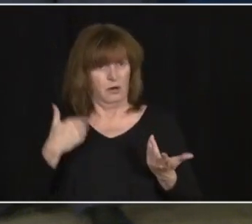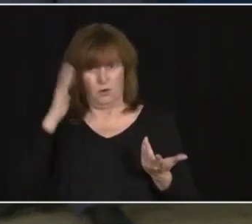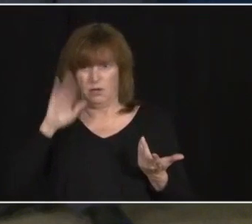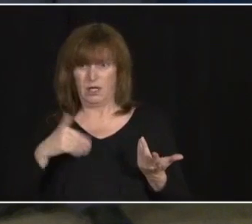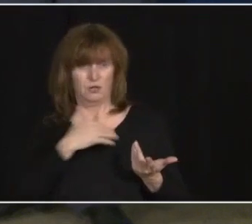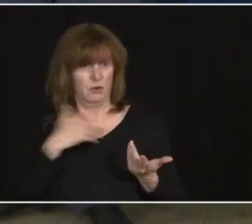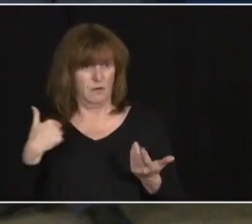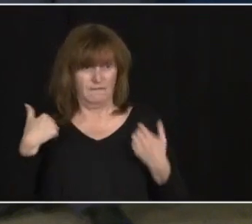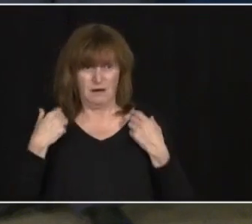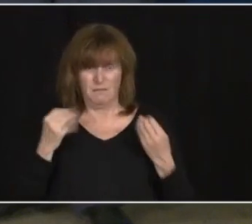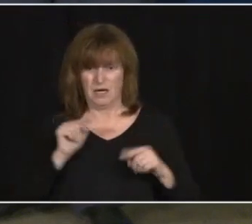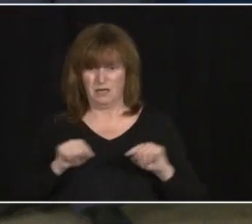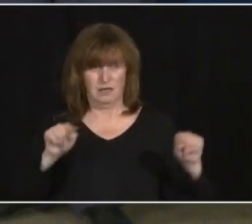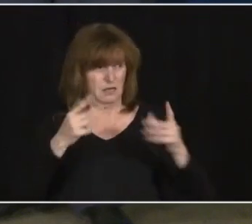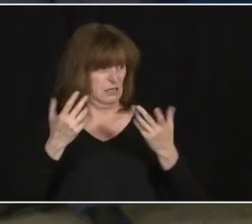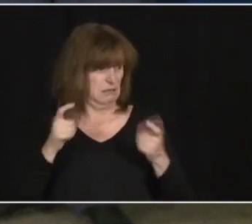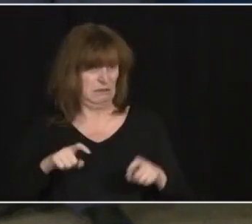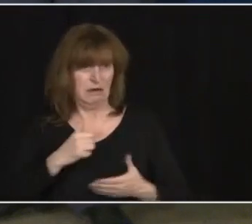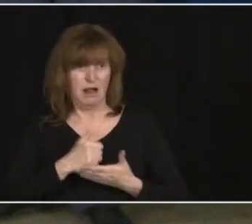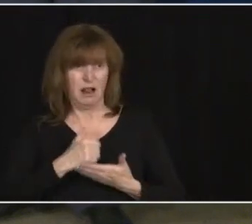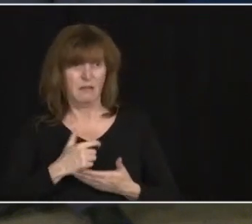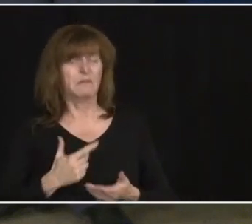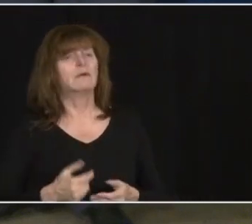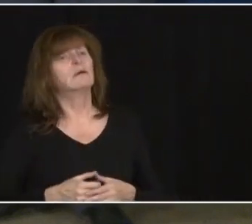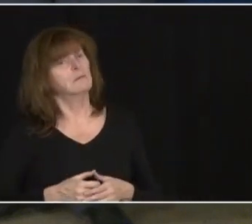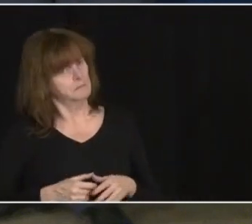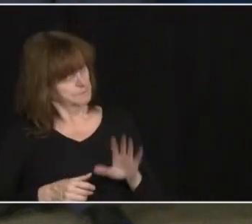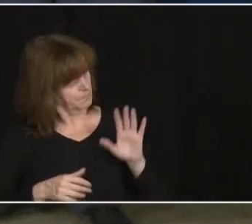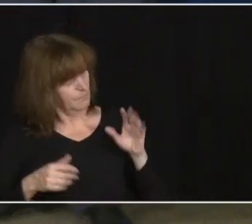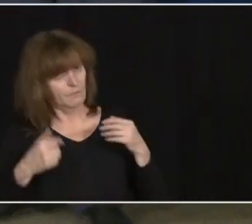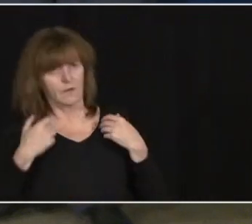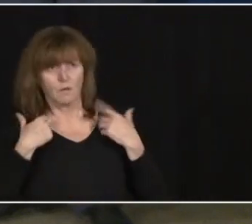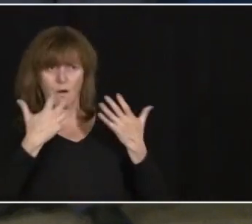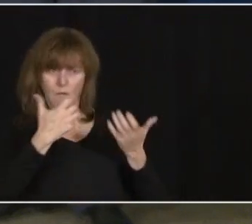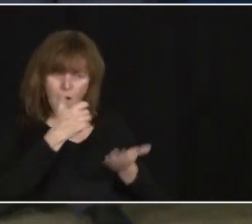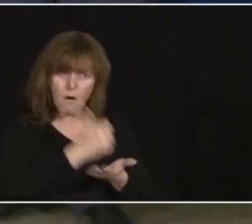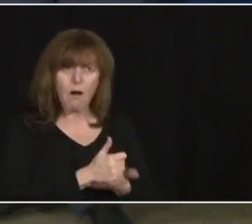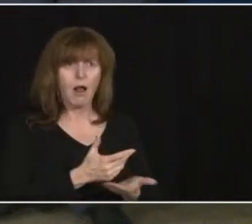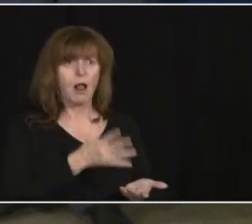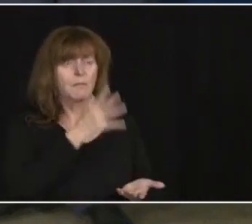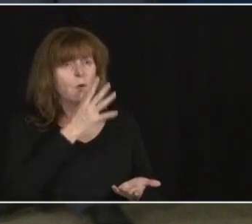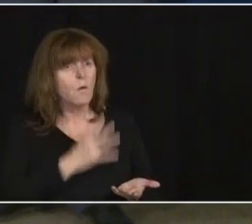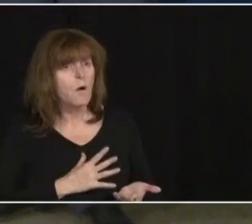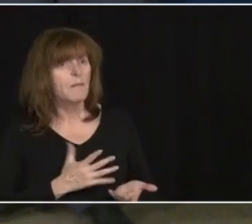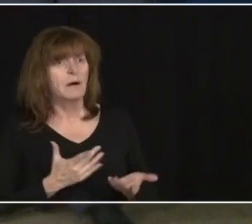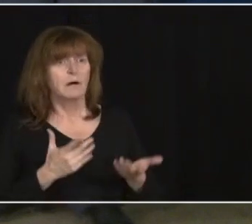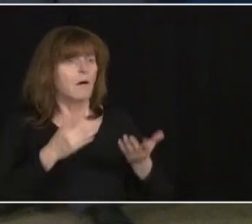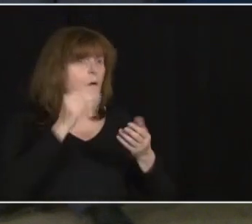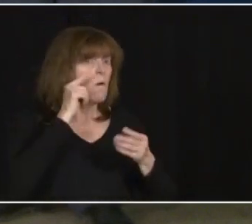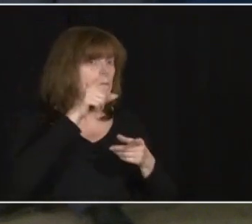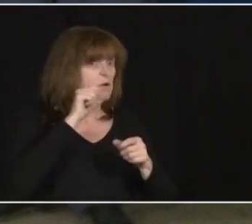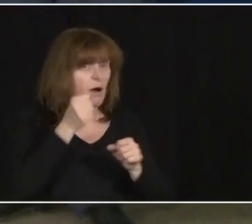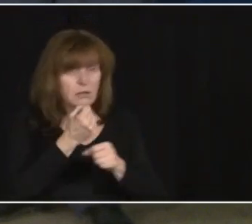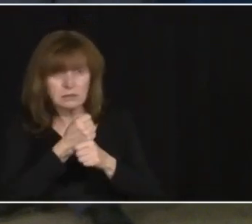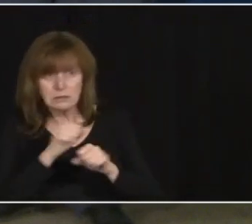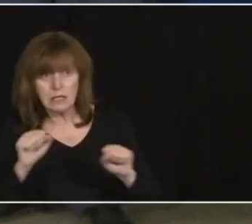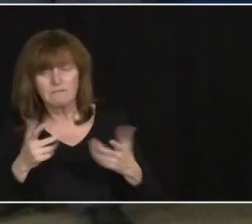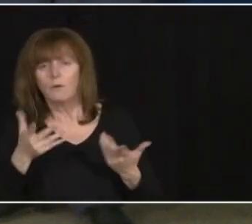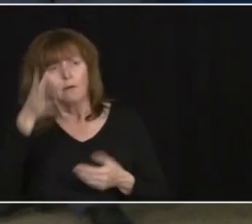Well, we have already indicated we want to help in those situations. We want to help women that are fleeing domestic violence -- or men for that